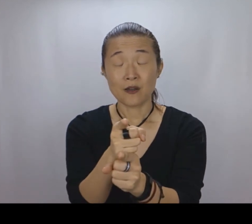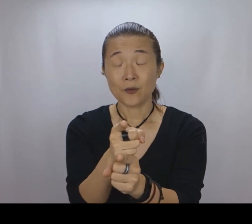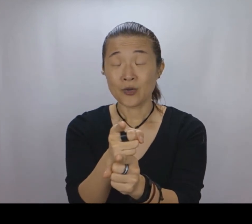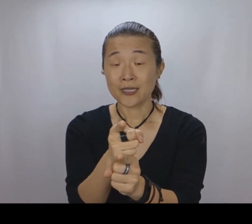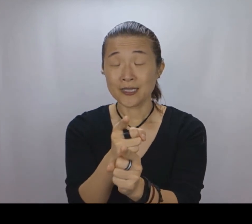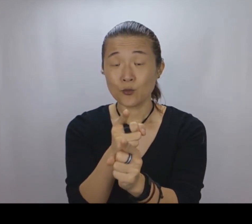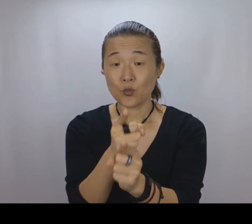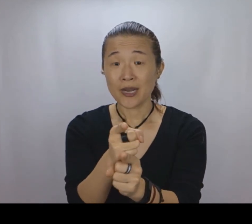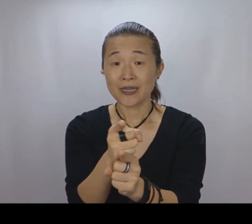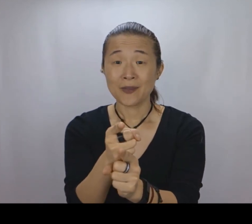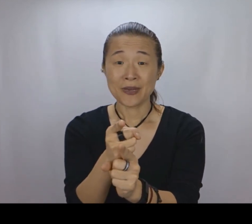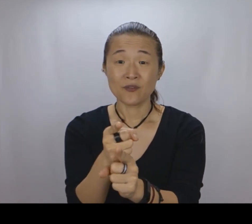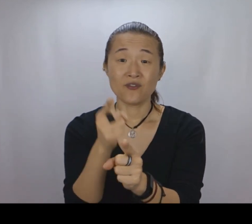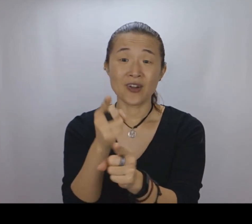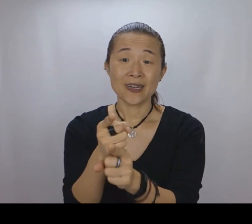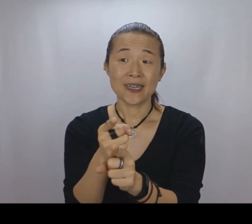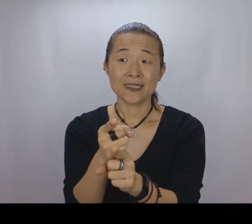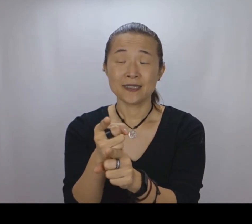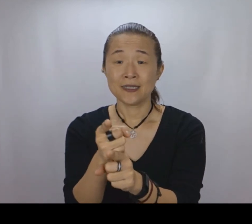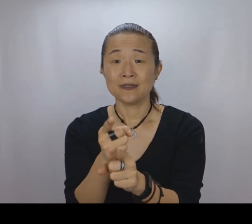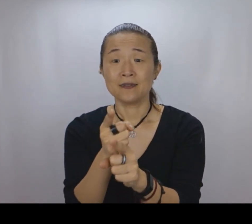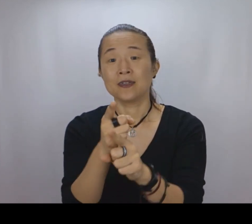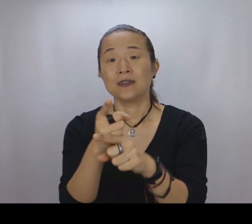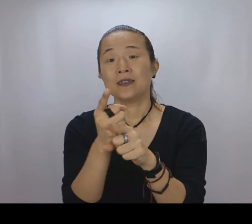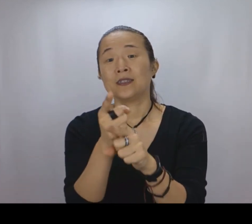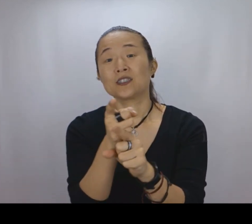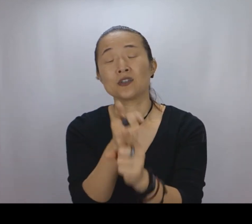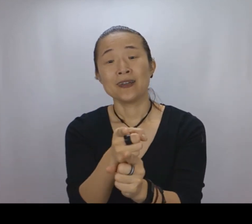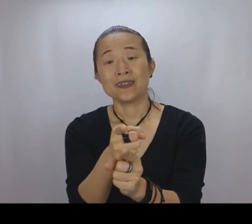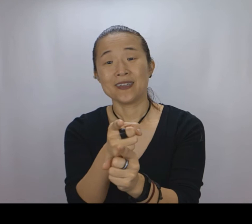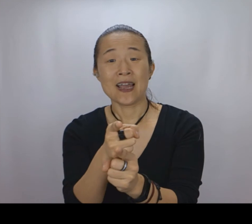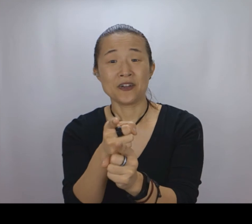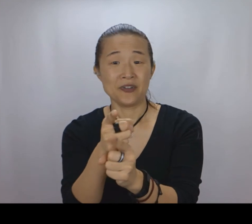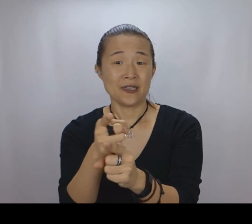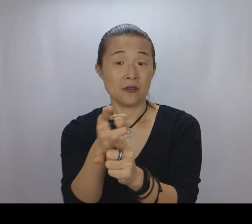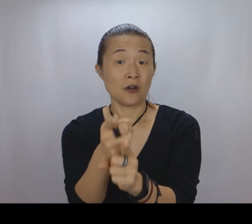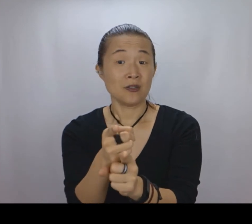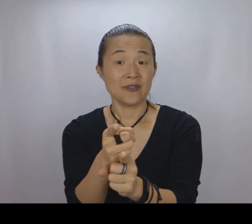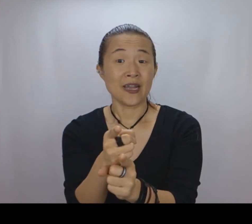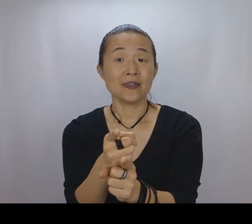OK, when I say "right," I mean right as in it is correct accurate and all of that.